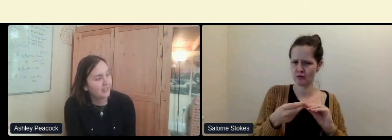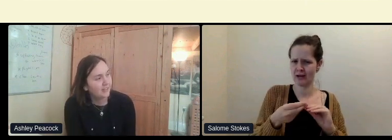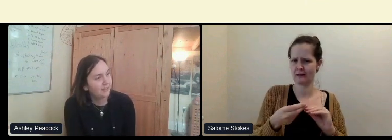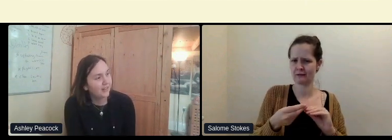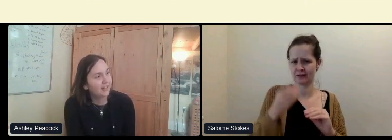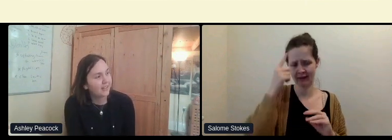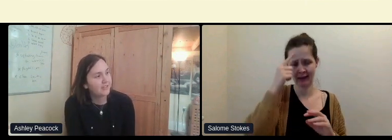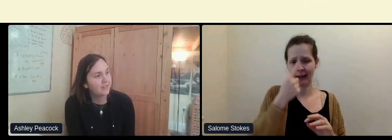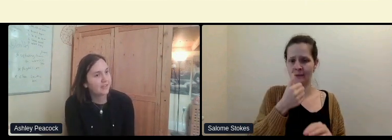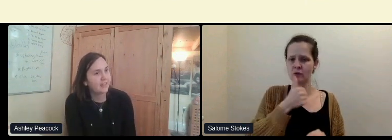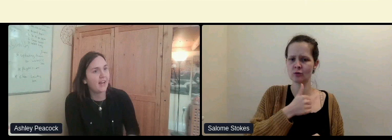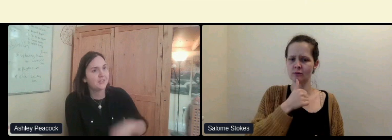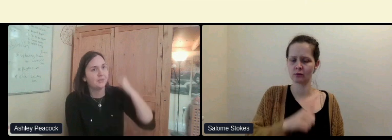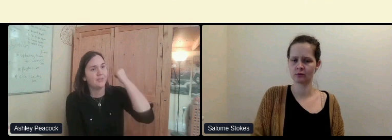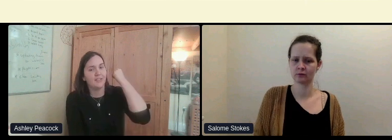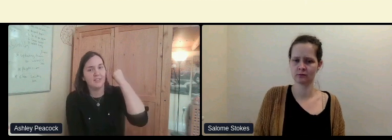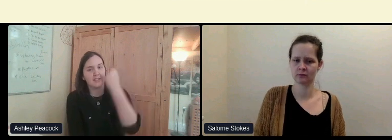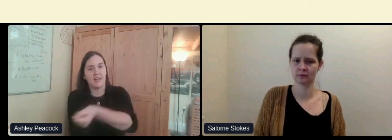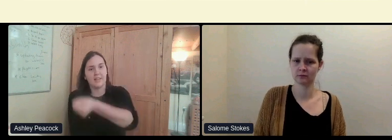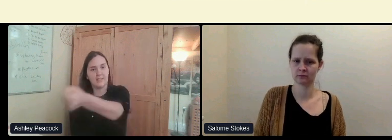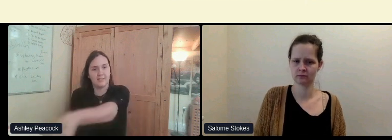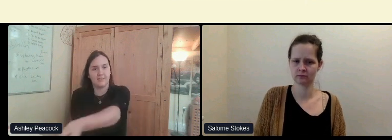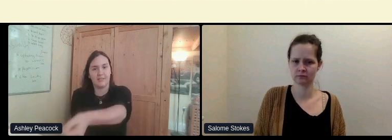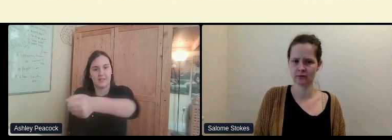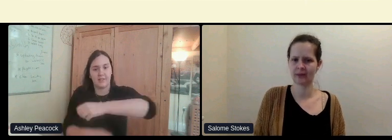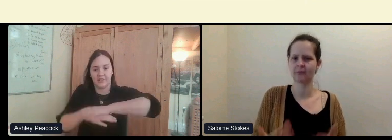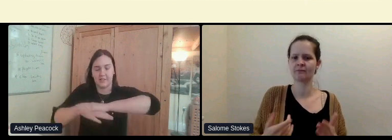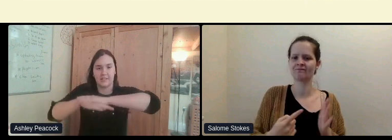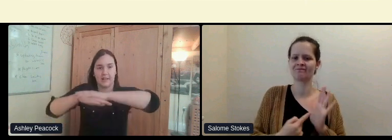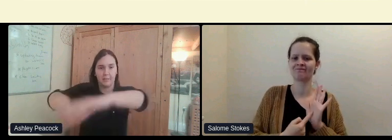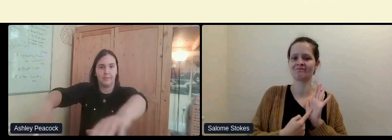Right? It gives you like the actual, here's the science research. This is how